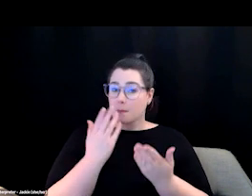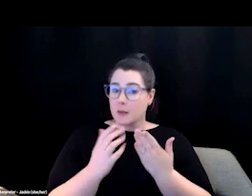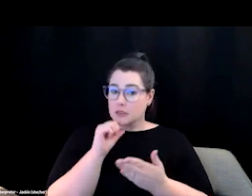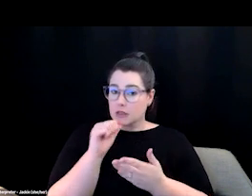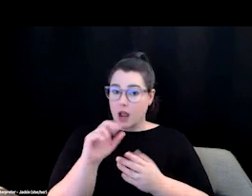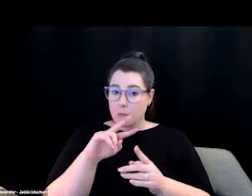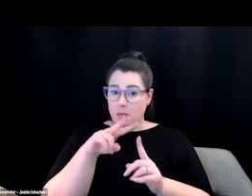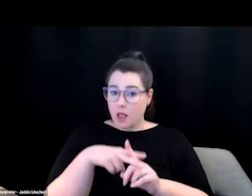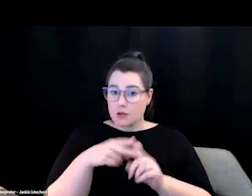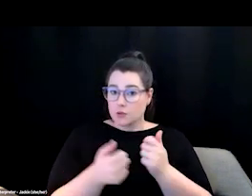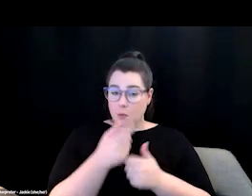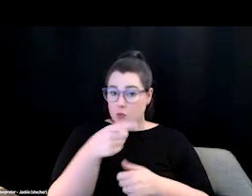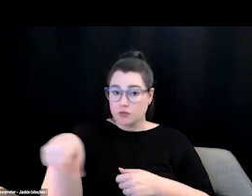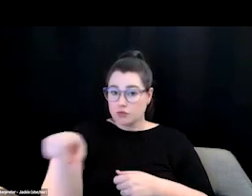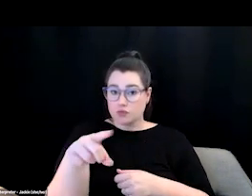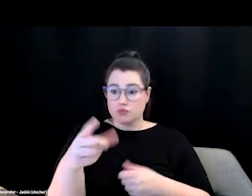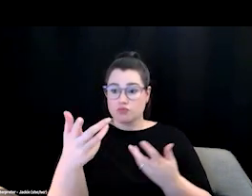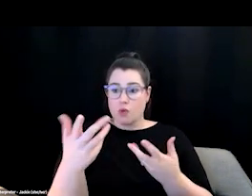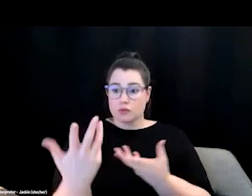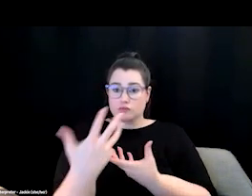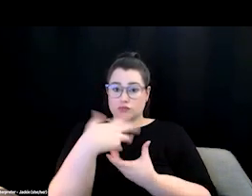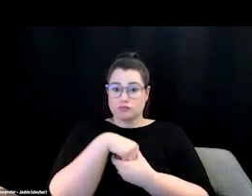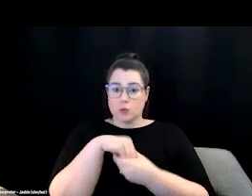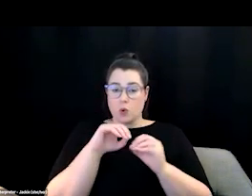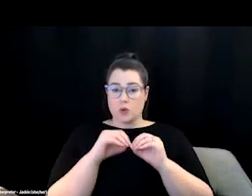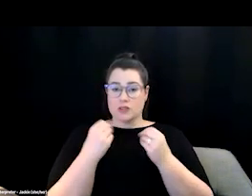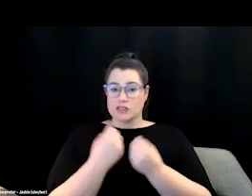Most of you are belonging to an organization that has done business with NSF.